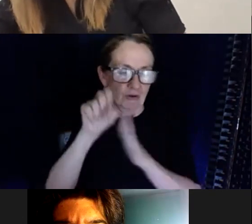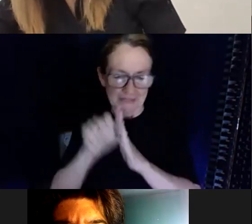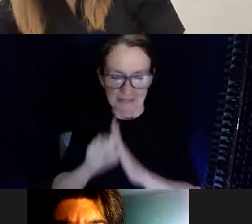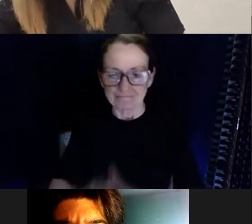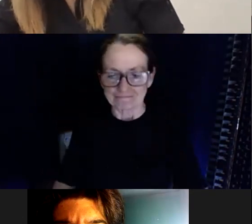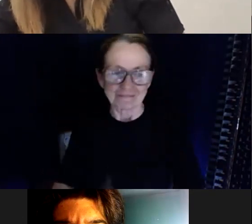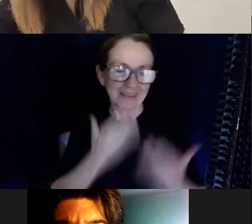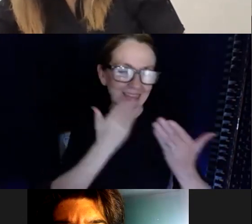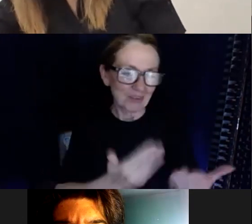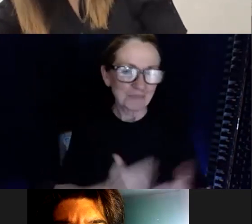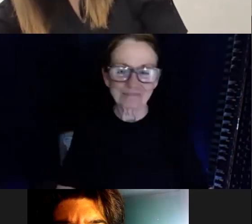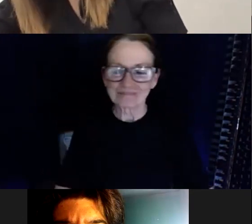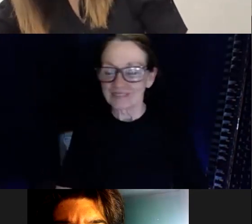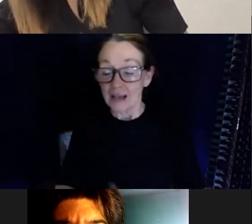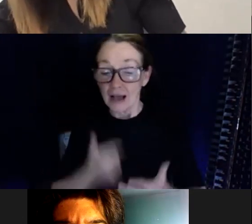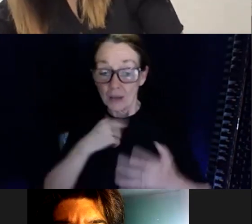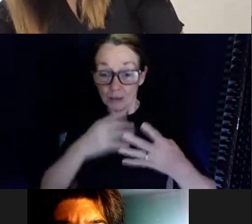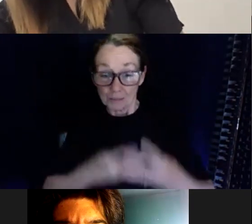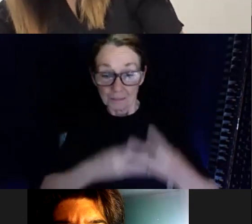AND THEN THEY CAN SUBMIT UNDER THE OPEN MEETINGS ACT TO THE STATE.